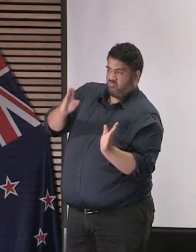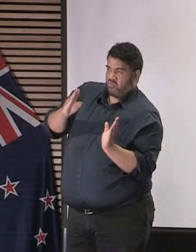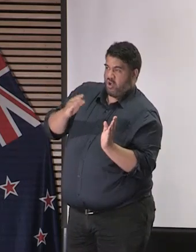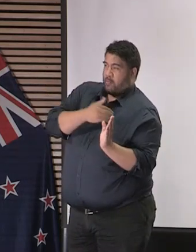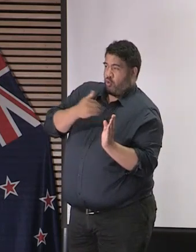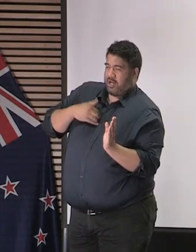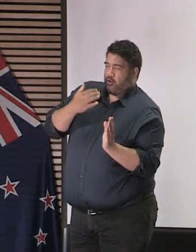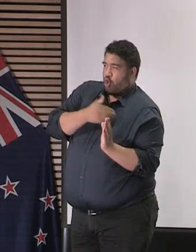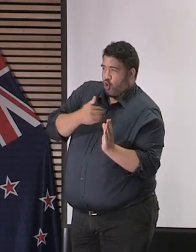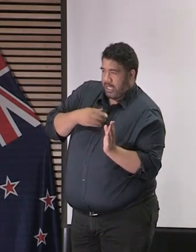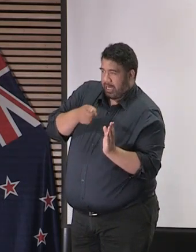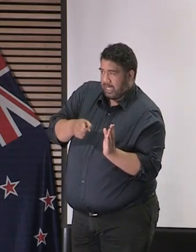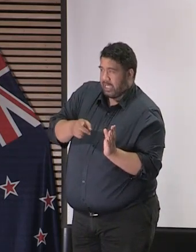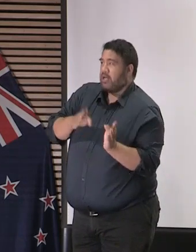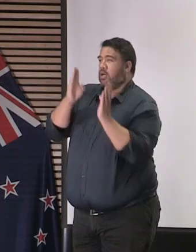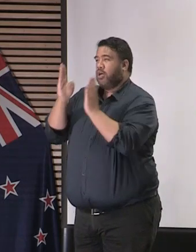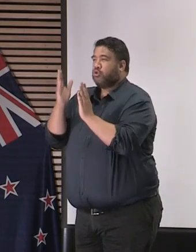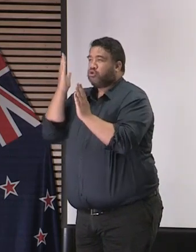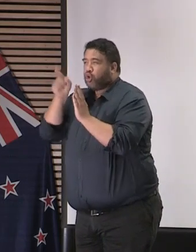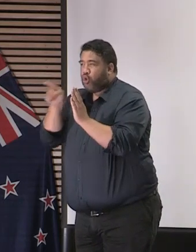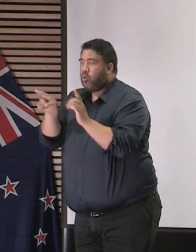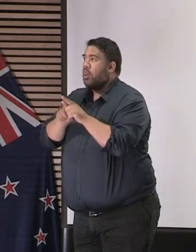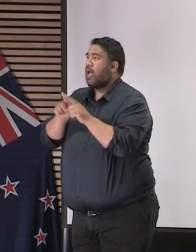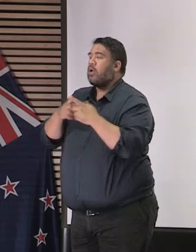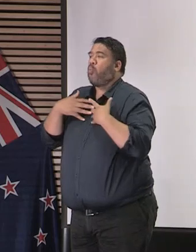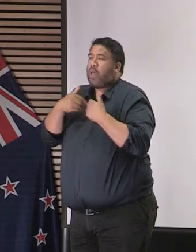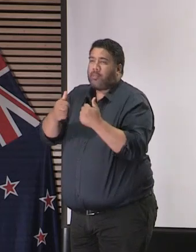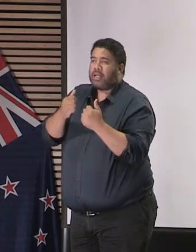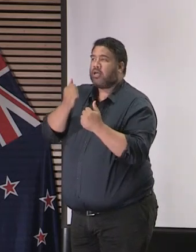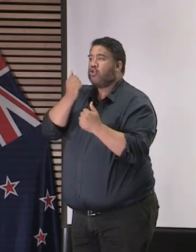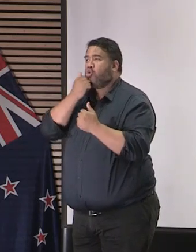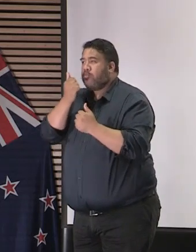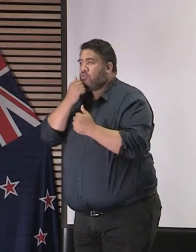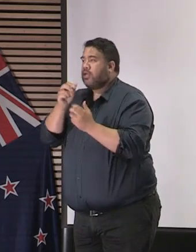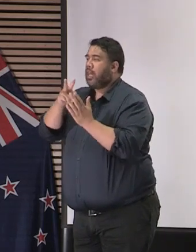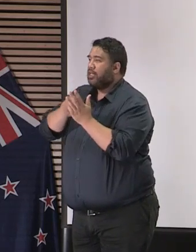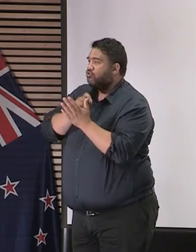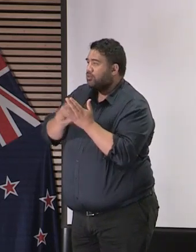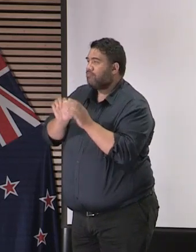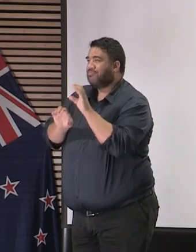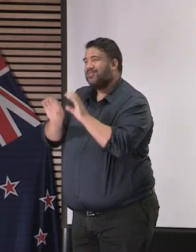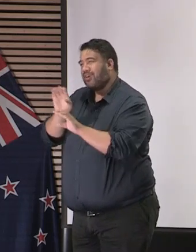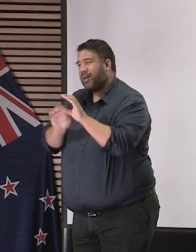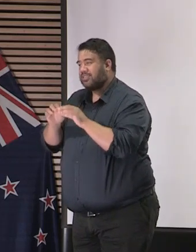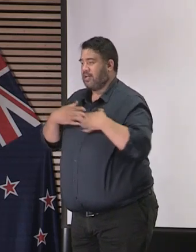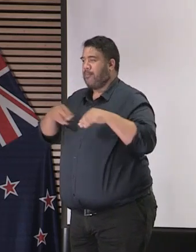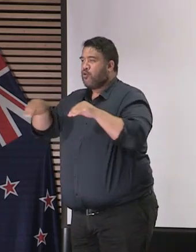different age groups will be targeted. There will be material for early learners,